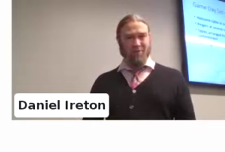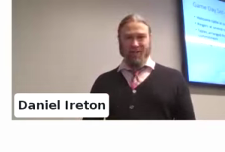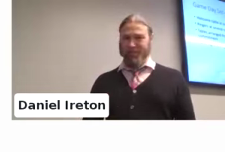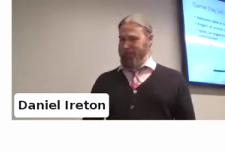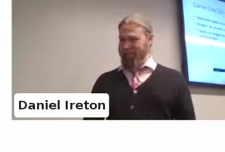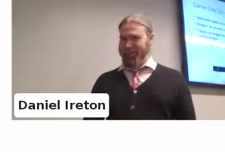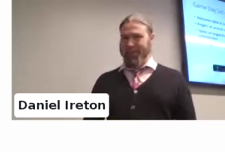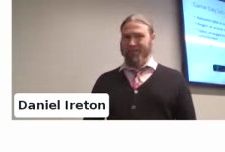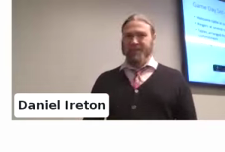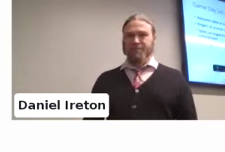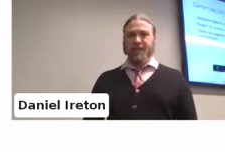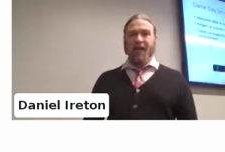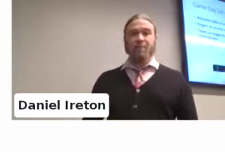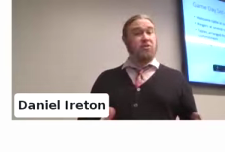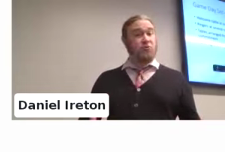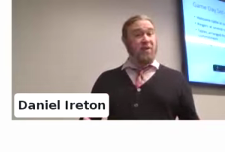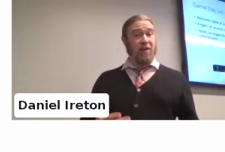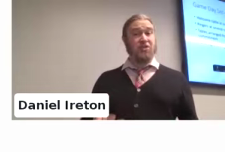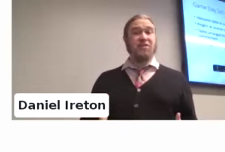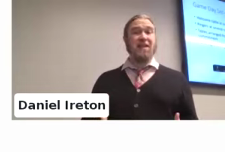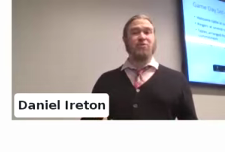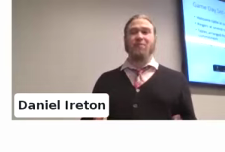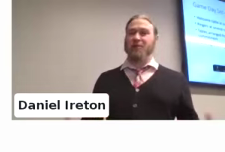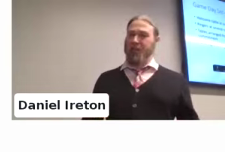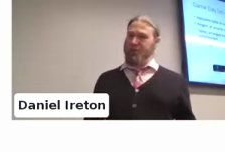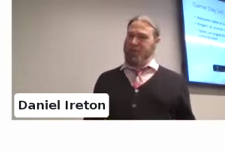But often the idea that we could make our stuff more popular, that appeals to a lot of gamers.